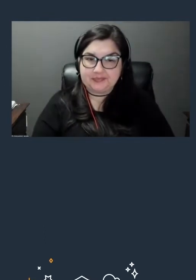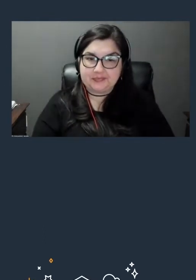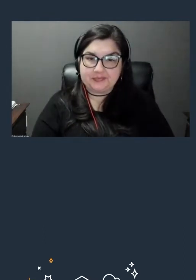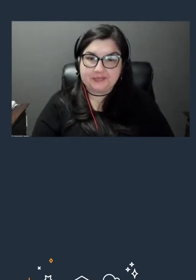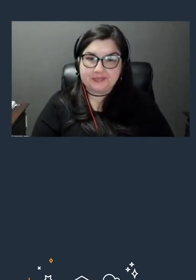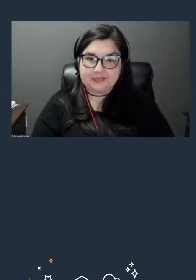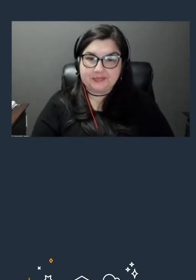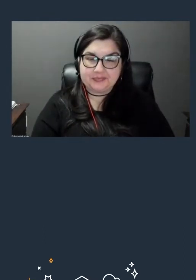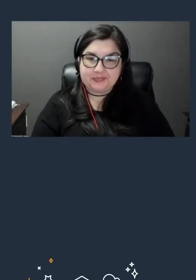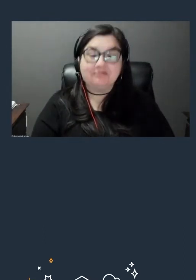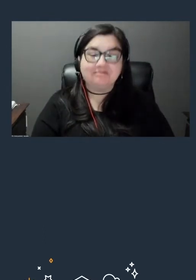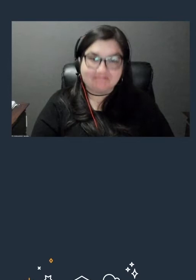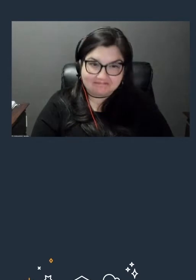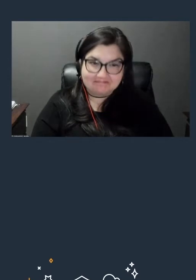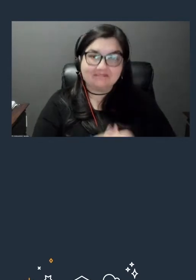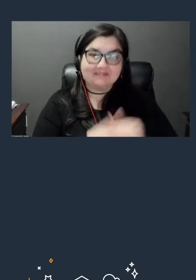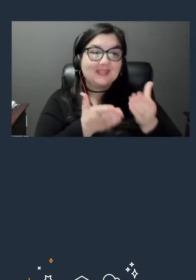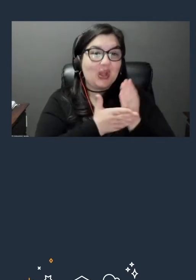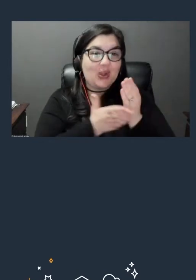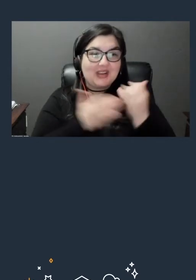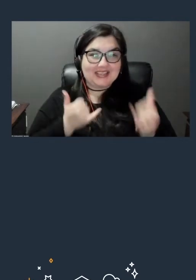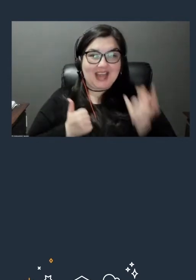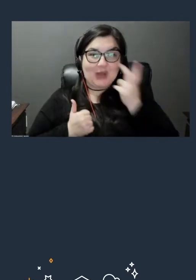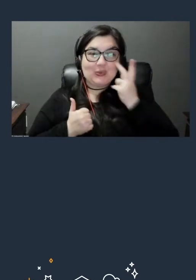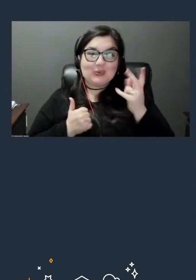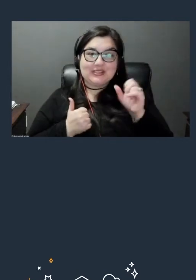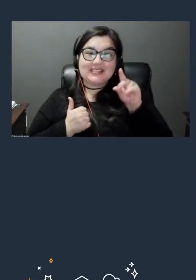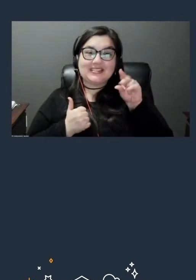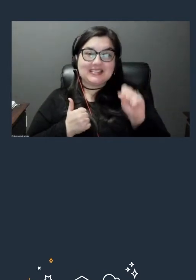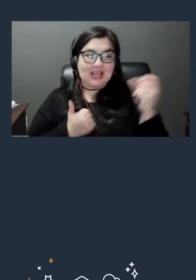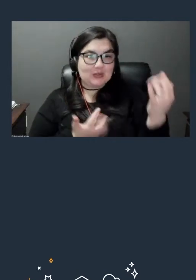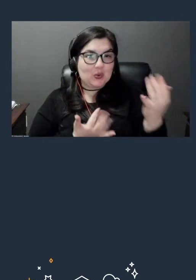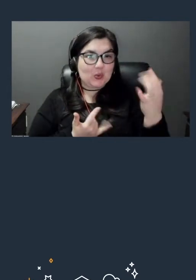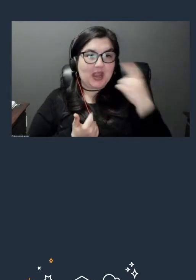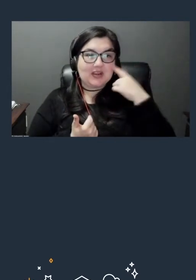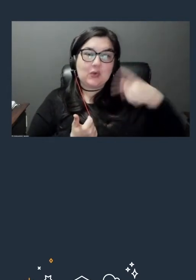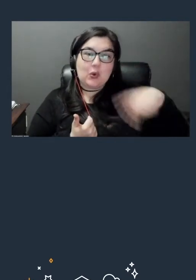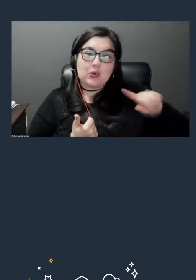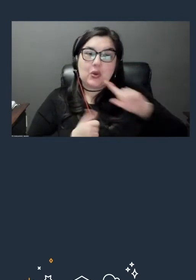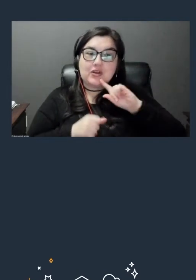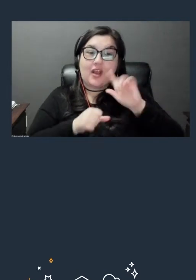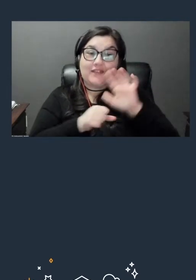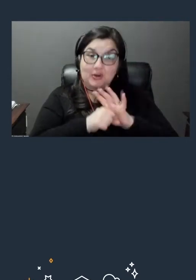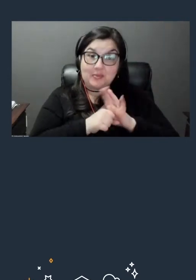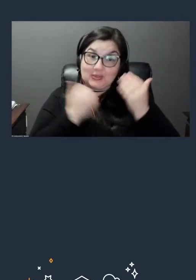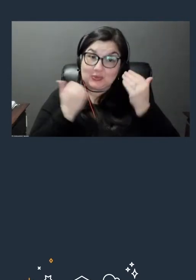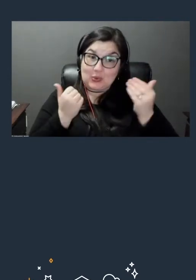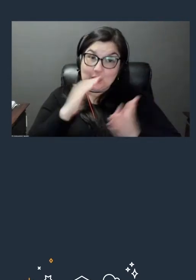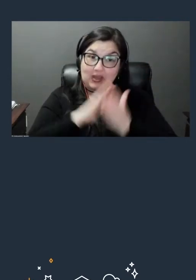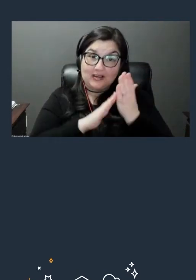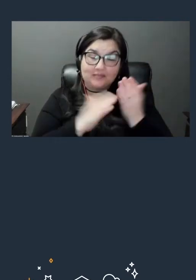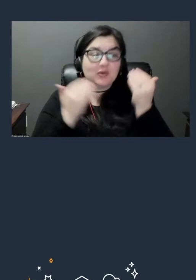All right, now you'll see the status is awaiting your confirmation to run. Now you can go ahead, review your manifest file.